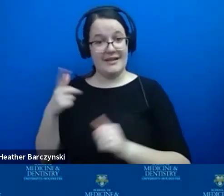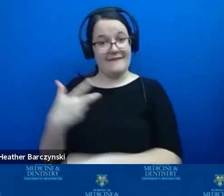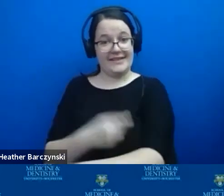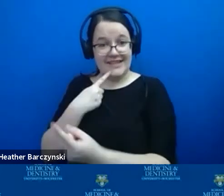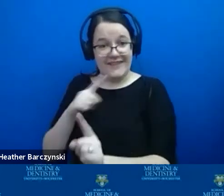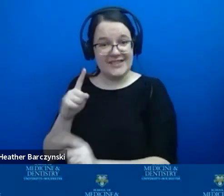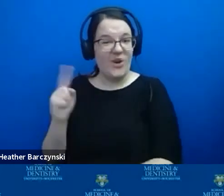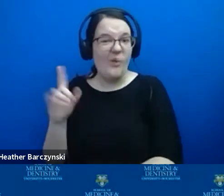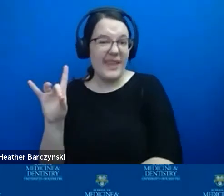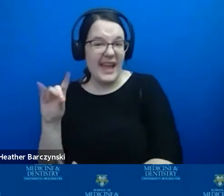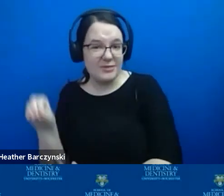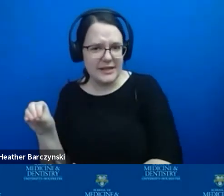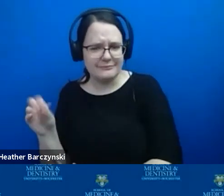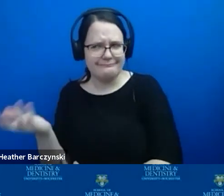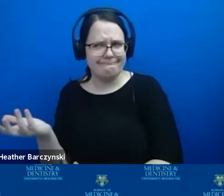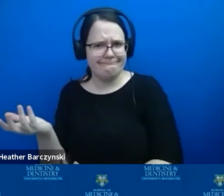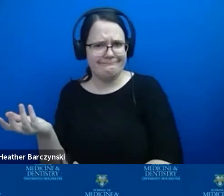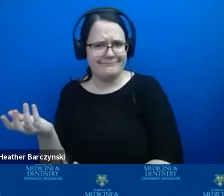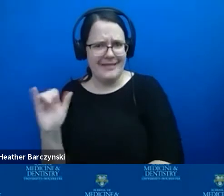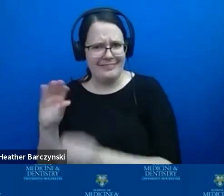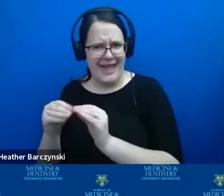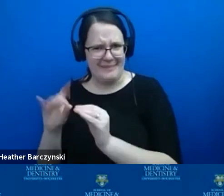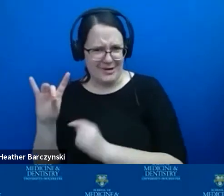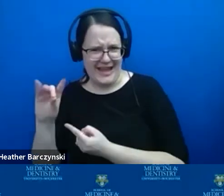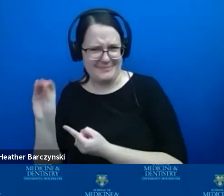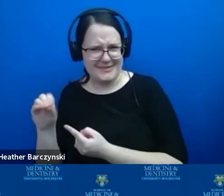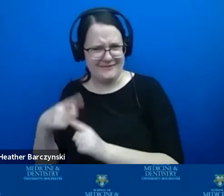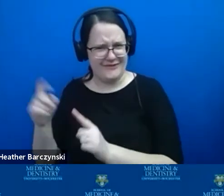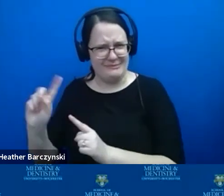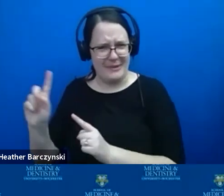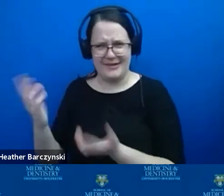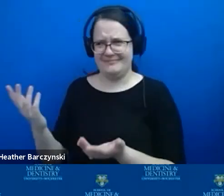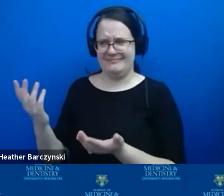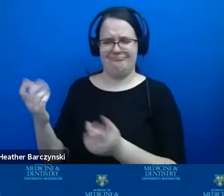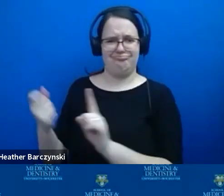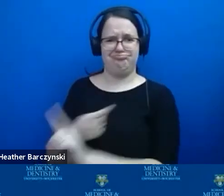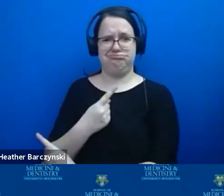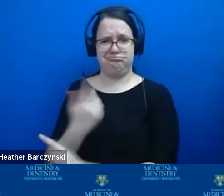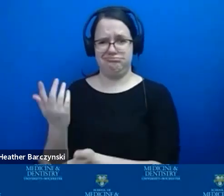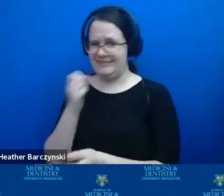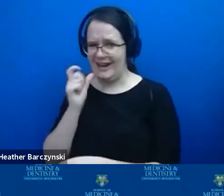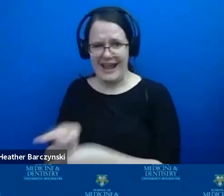no nobody even knows where they got that um it's it was completely inaccurate um and you know i'm